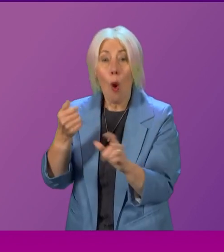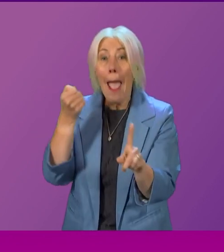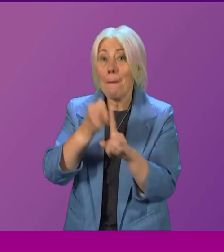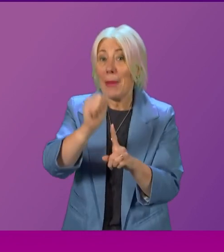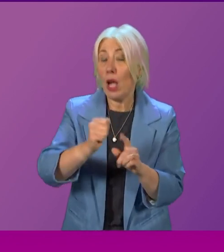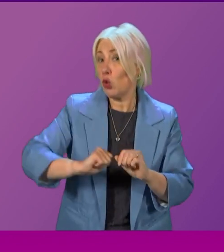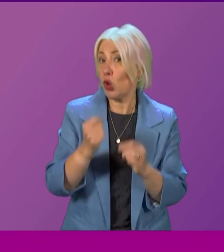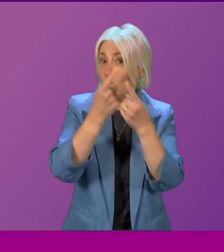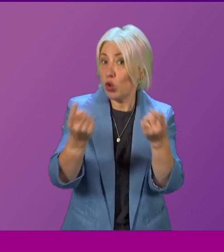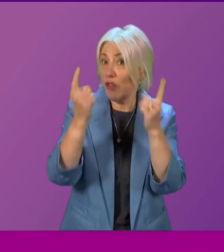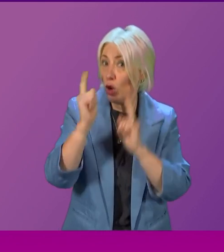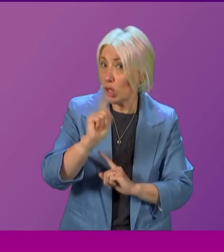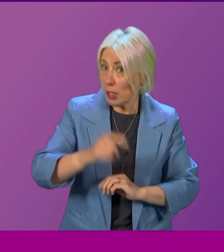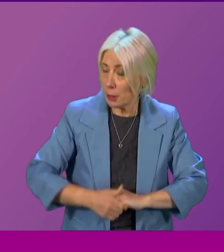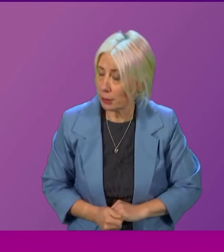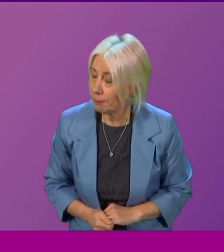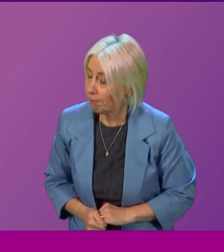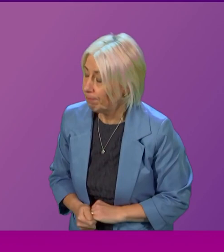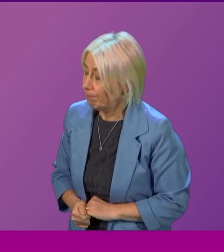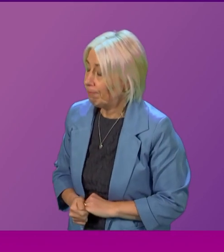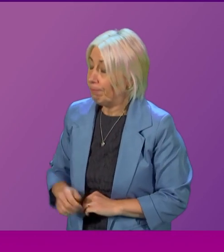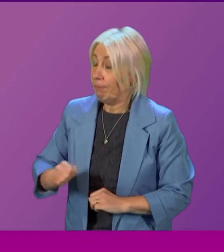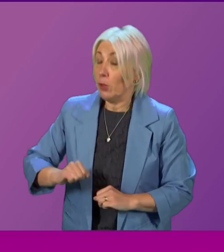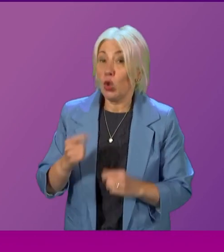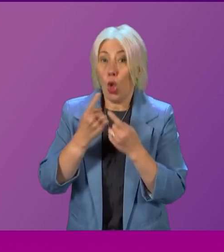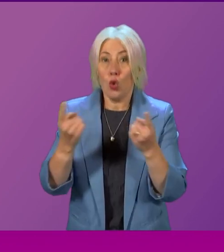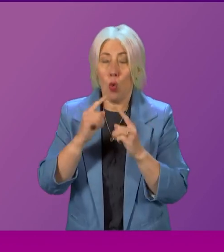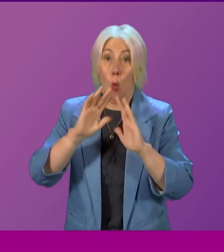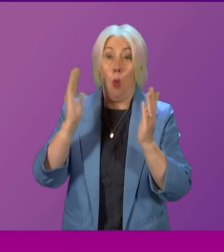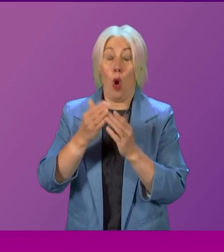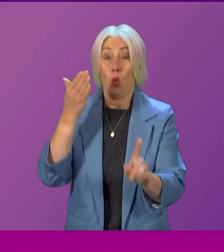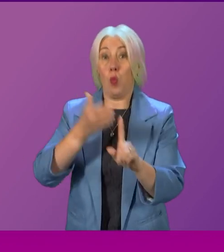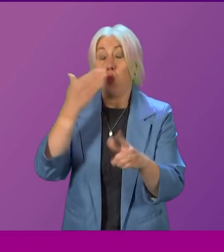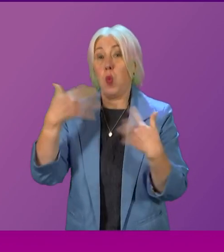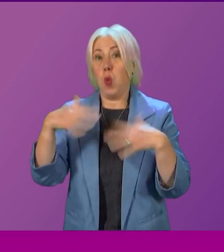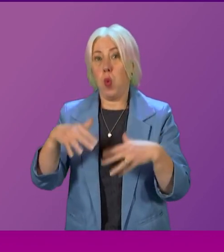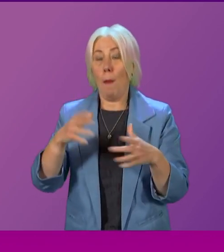Scotland’s world-class universities do a fantastic job in attracting students from